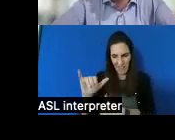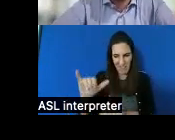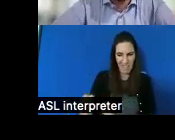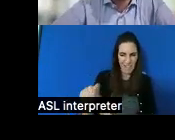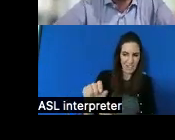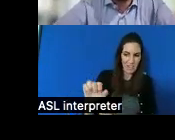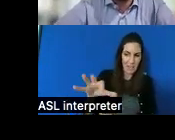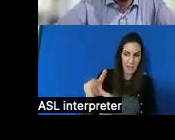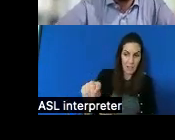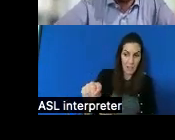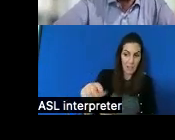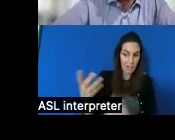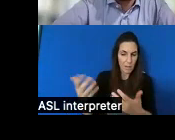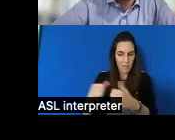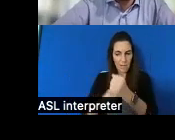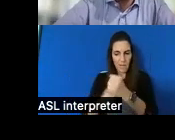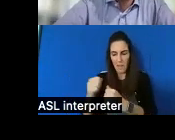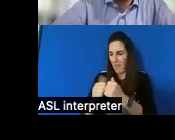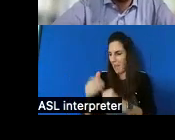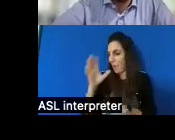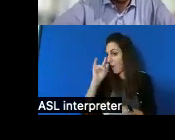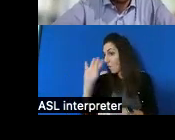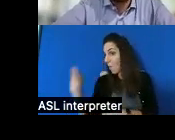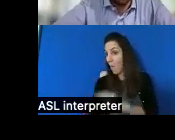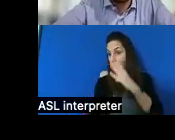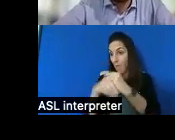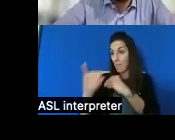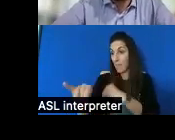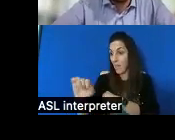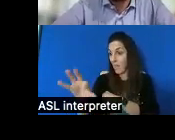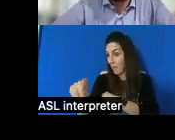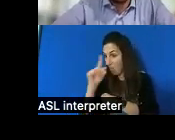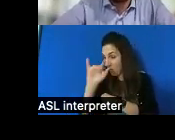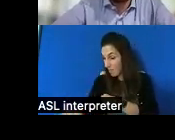the effect so we know what kind of income can I really know is going to be there for my for